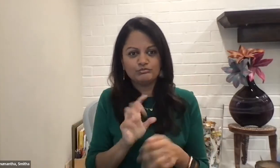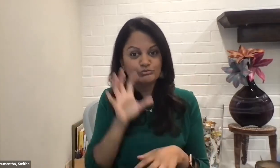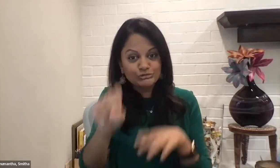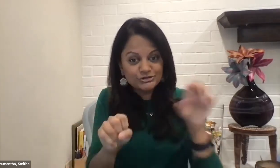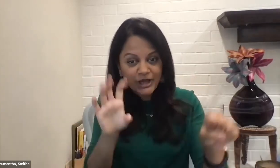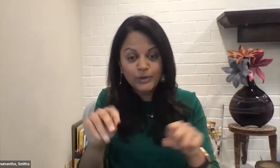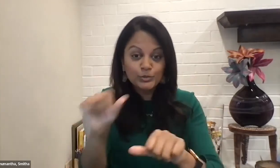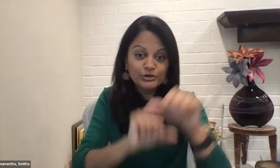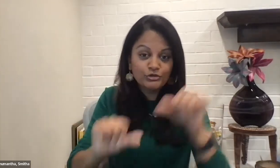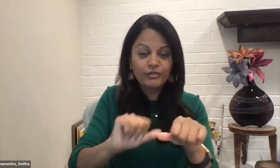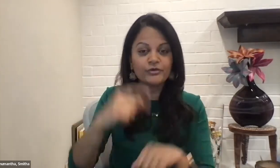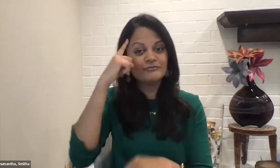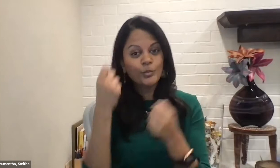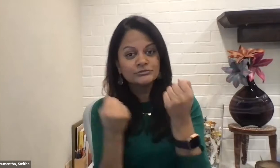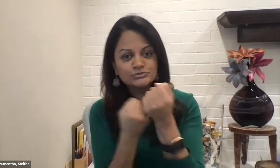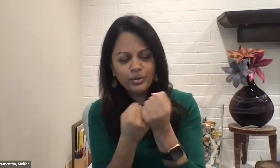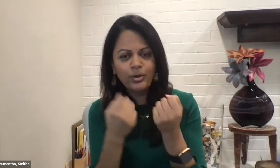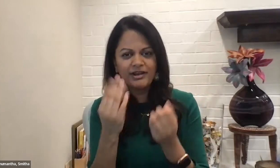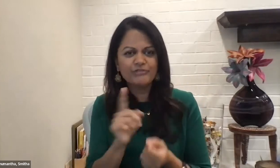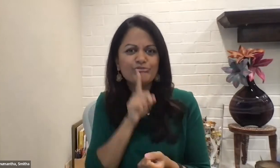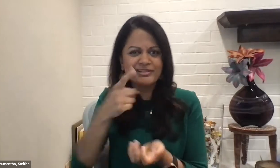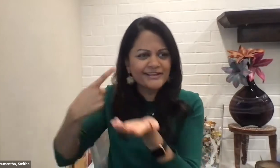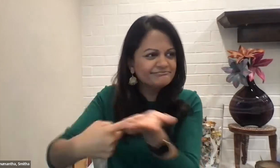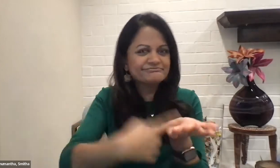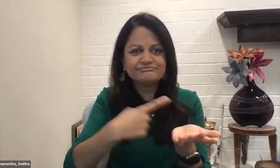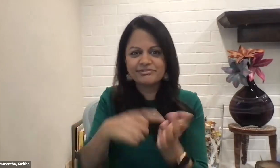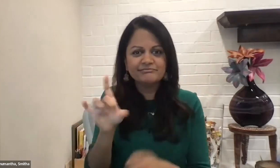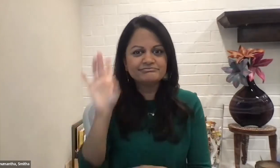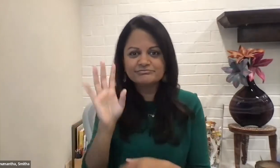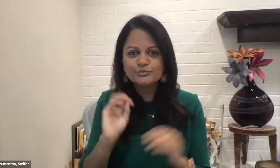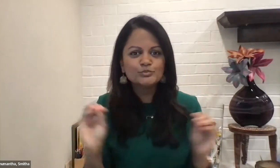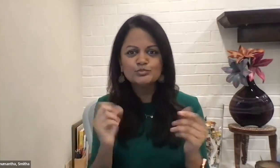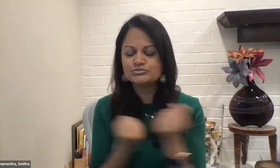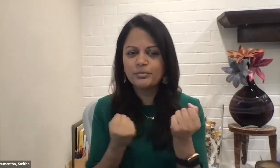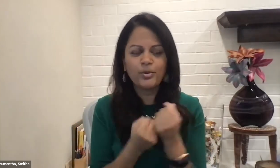I would like to use this opportunity to reach out to one another for support and to have real dialogue